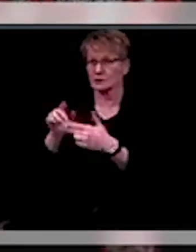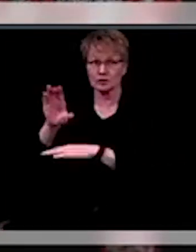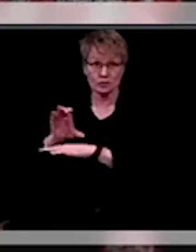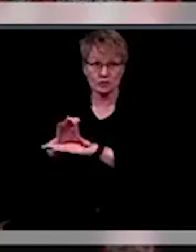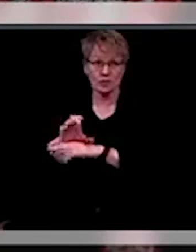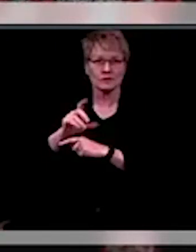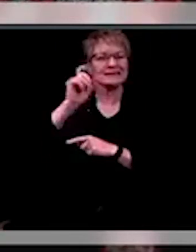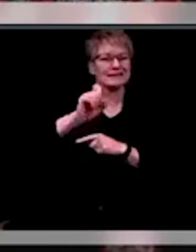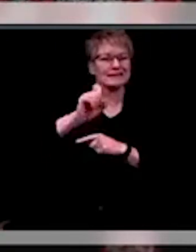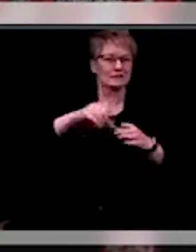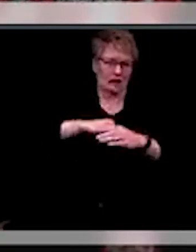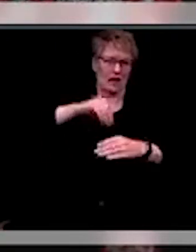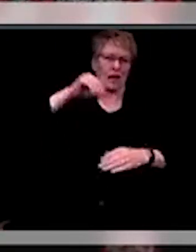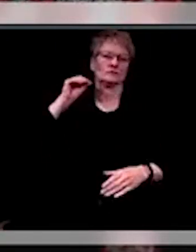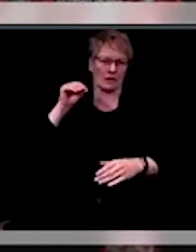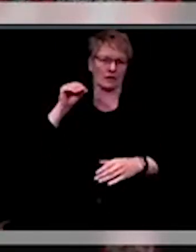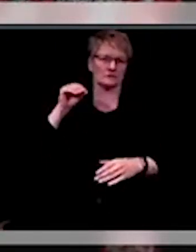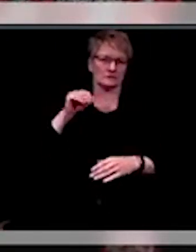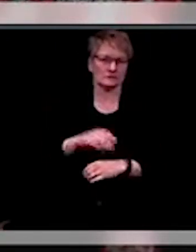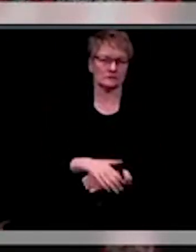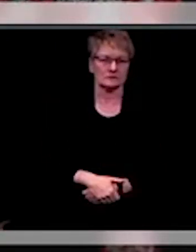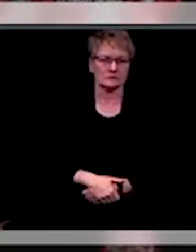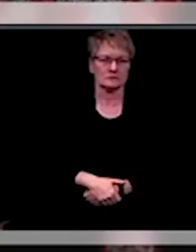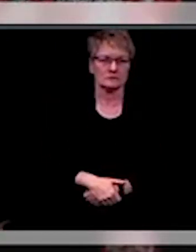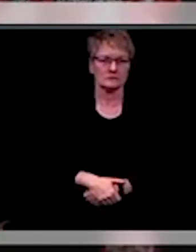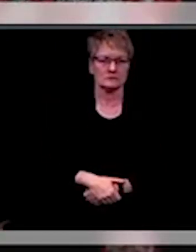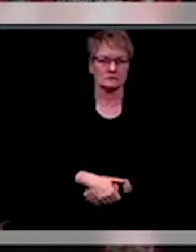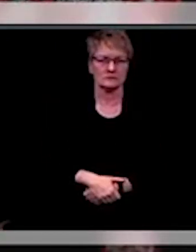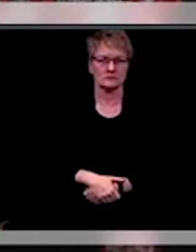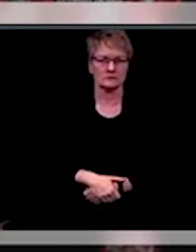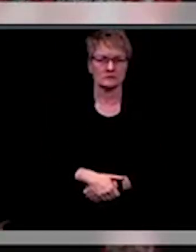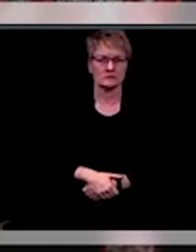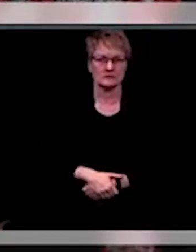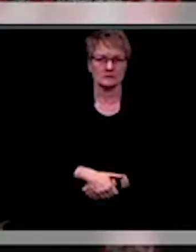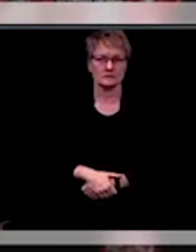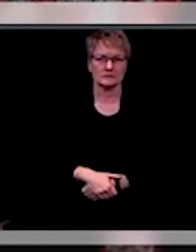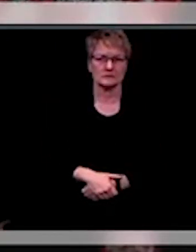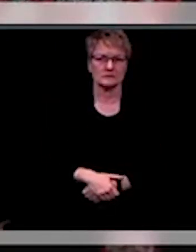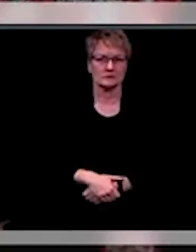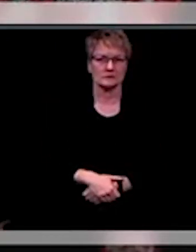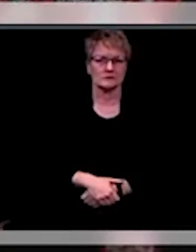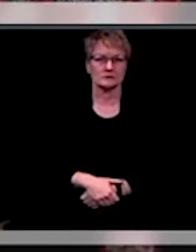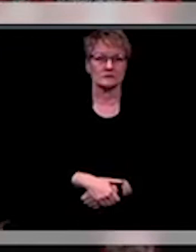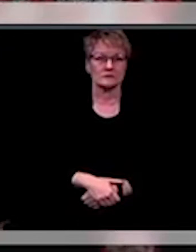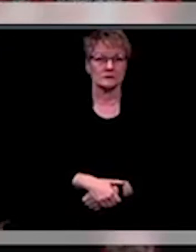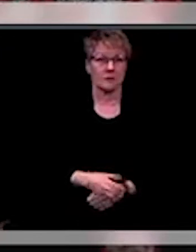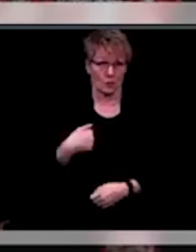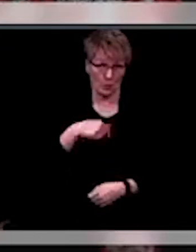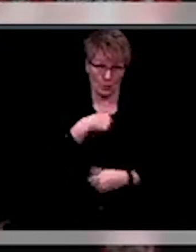All of those different restrictions. And we have three days to comply with the new requirements.